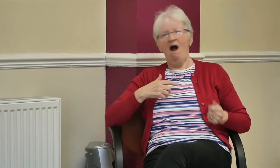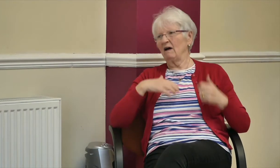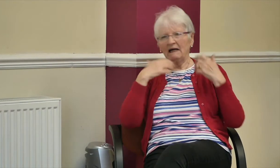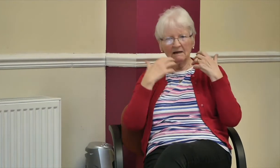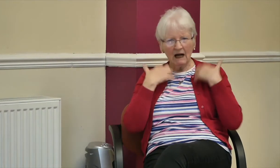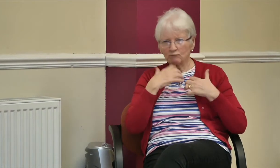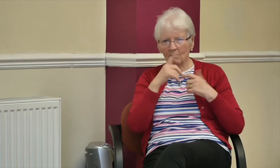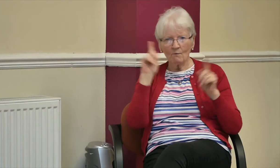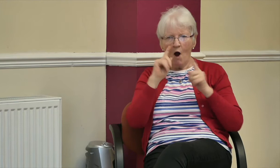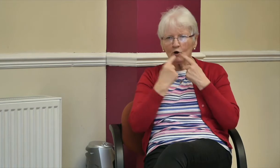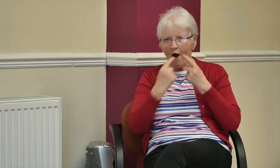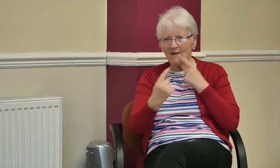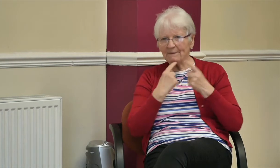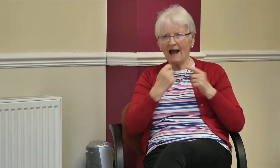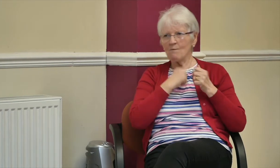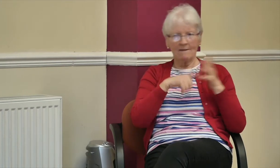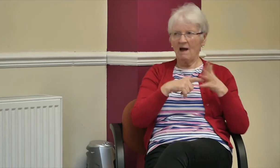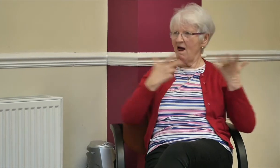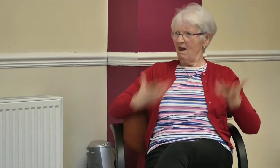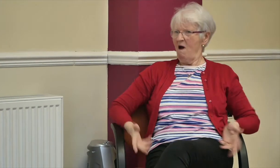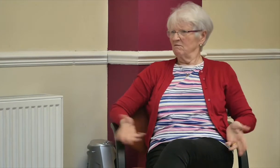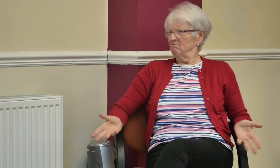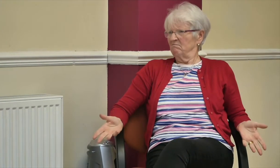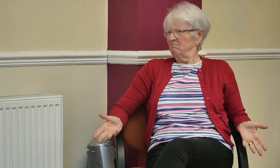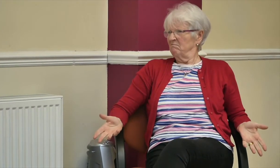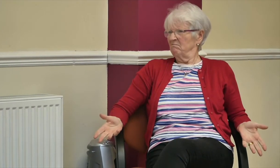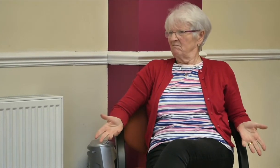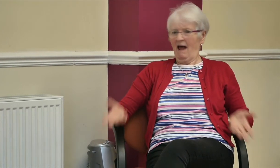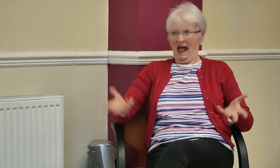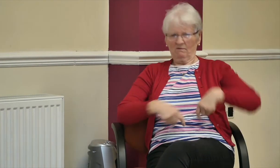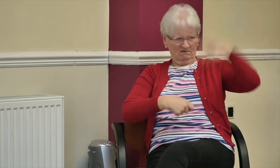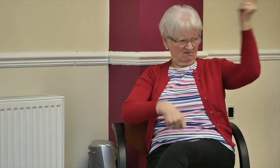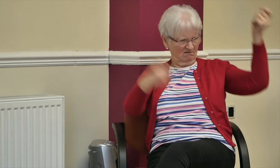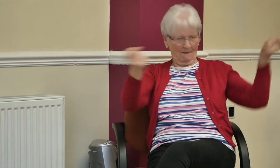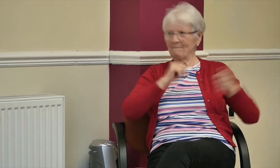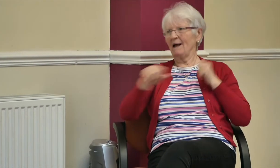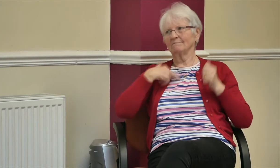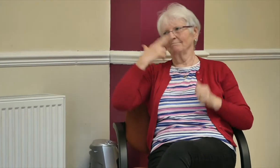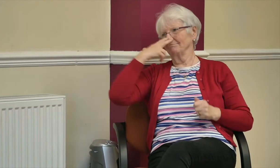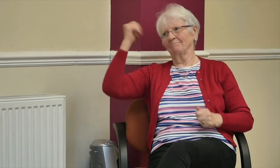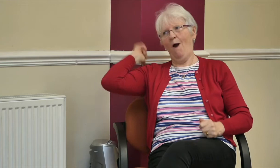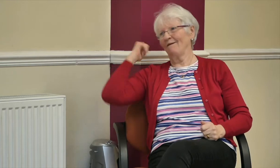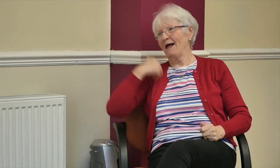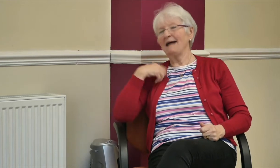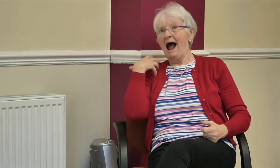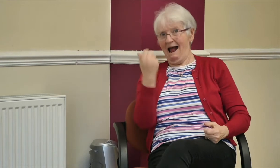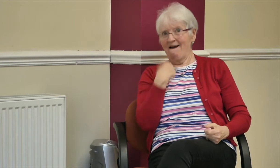We could find out information from different deaf clubs - that's all gone now. It changed format several times, but it was best back in the old days!